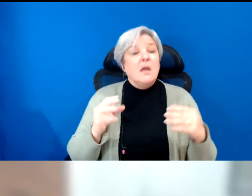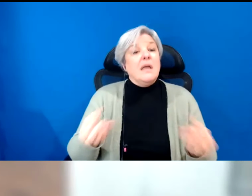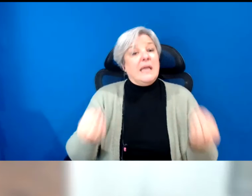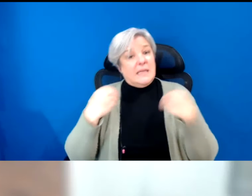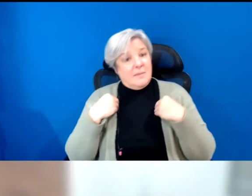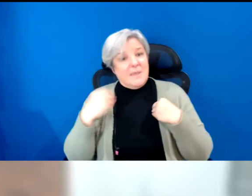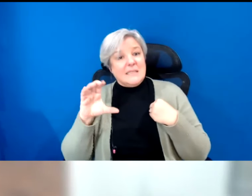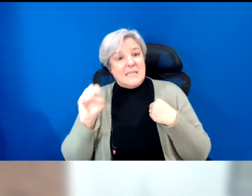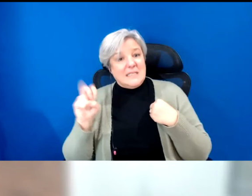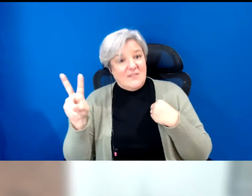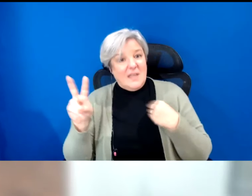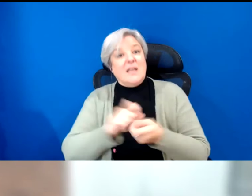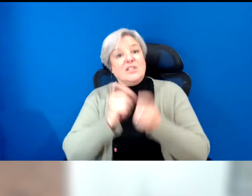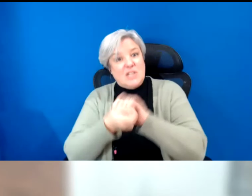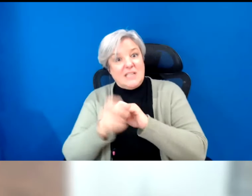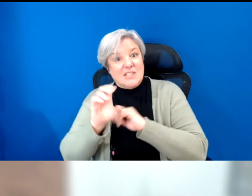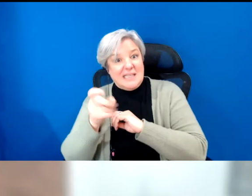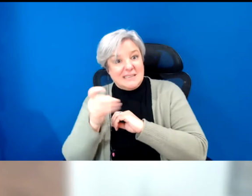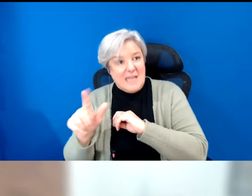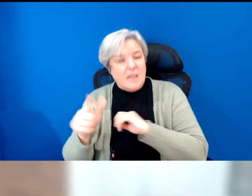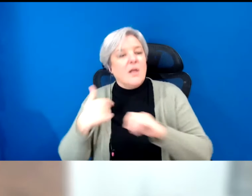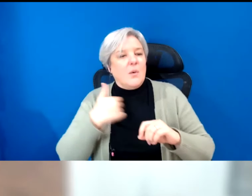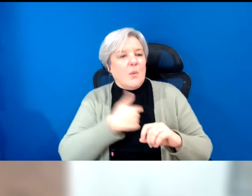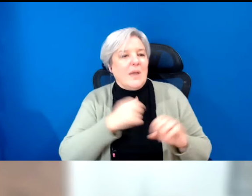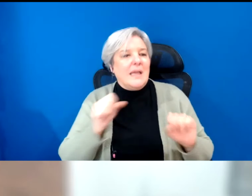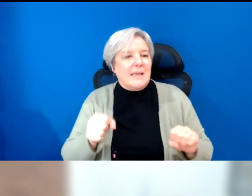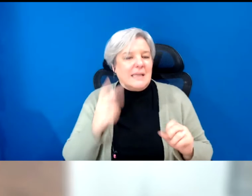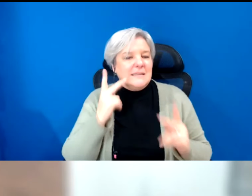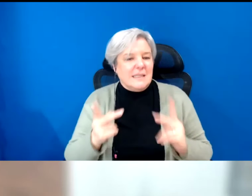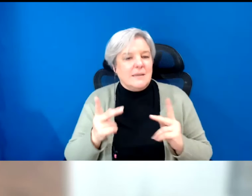and then you make it the Excel, we can see it that way. It's final list.